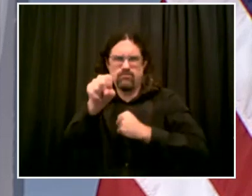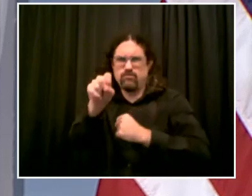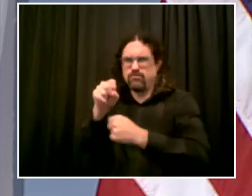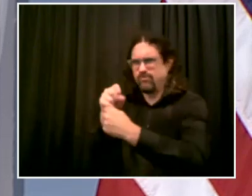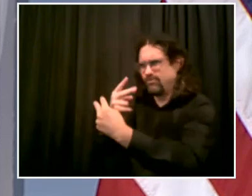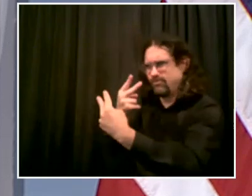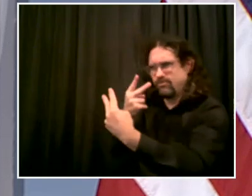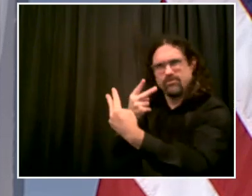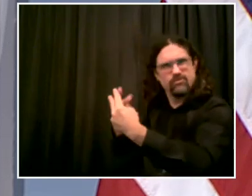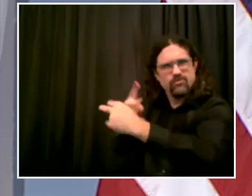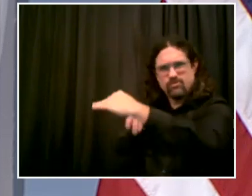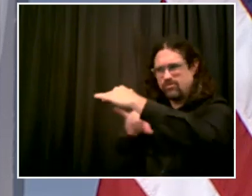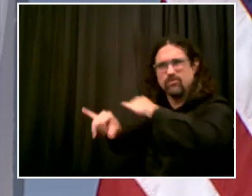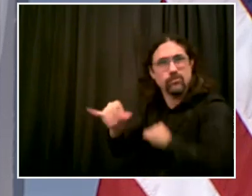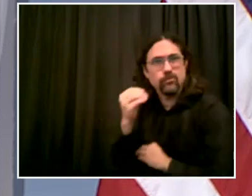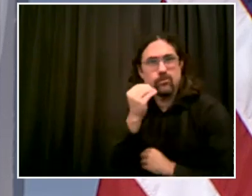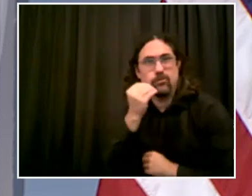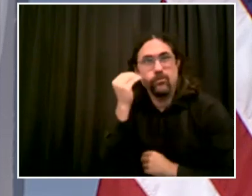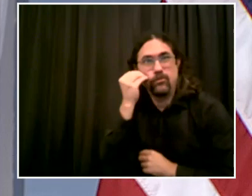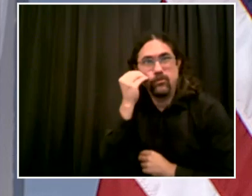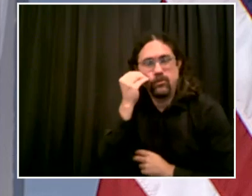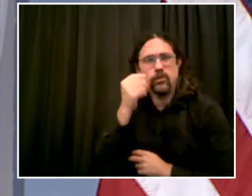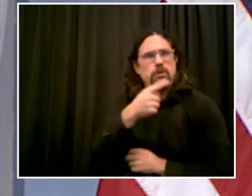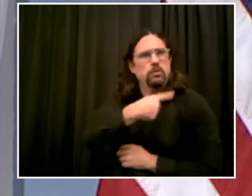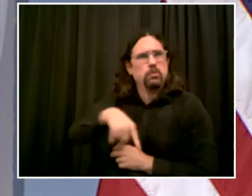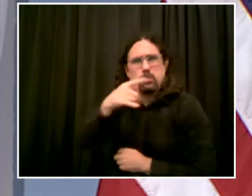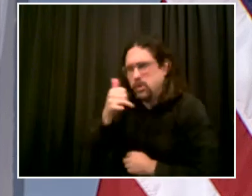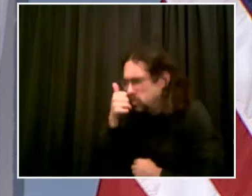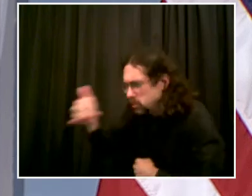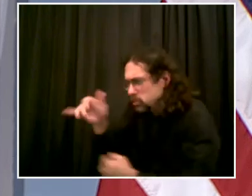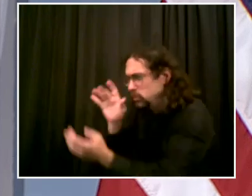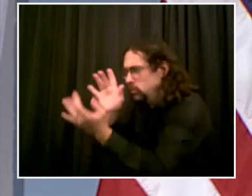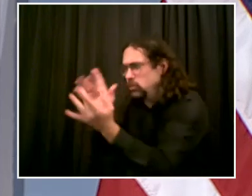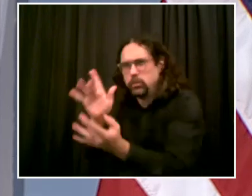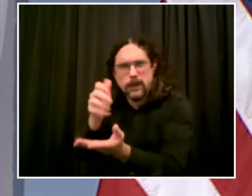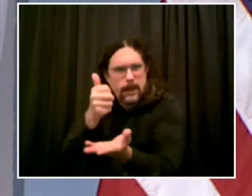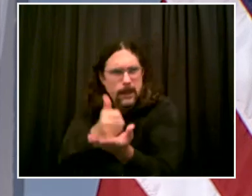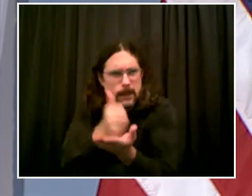HOME, E WWL IL DELIVER THE SERVICES AND ITEMS THAT YOU